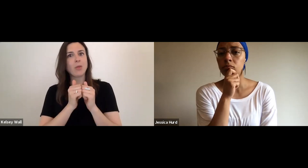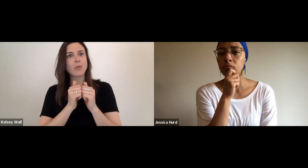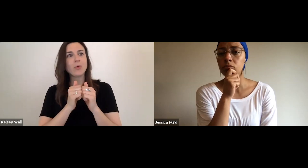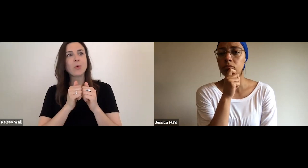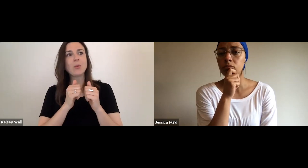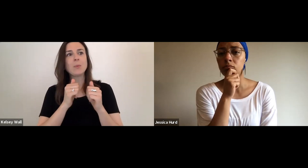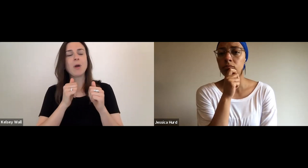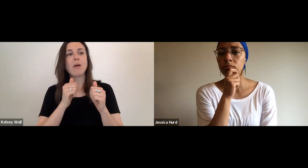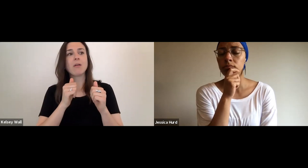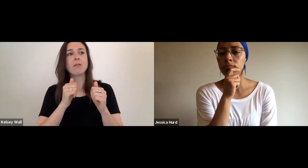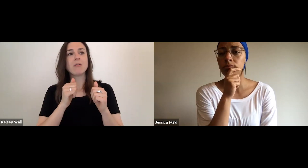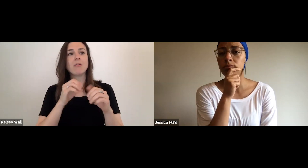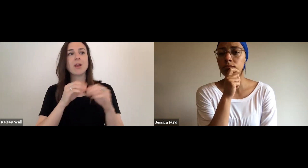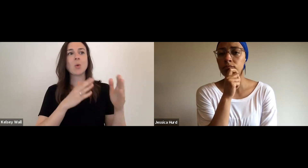At the same thing, you don't want to...